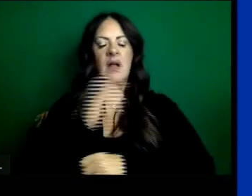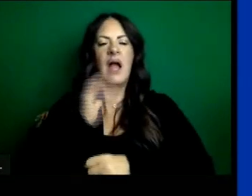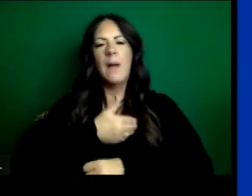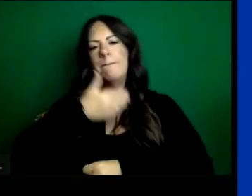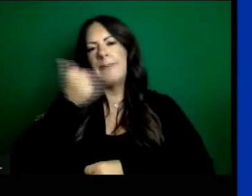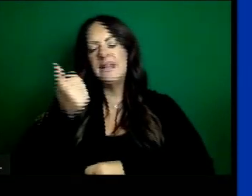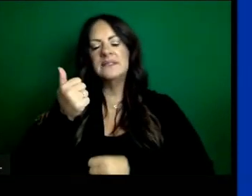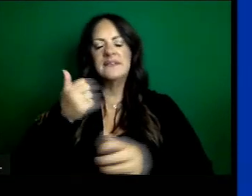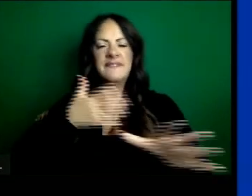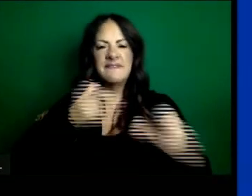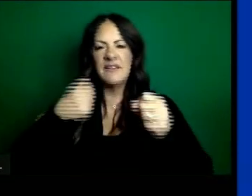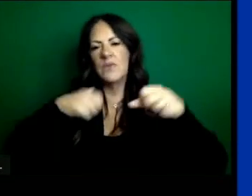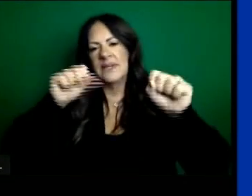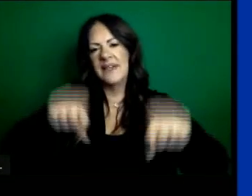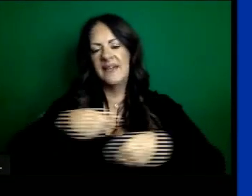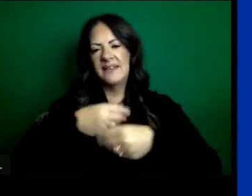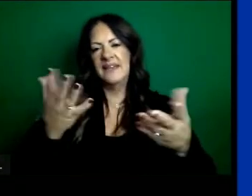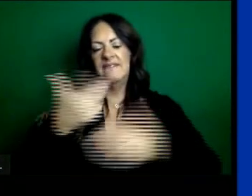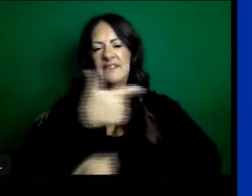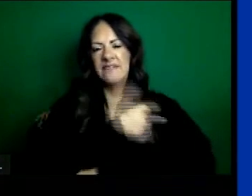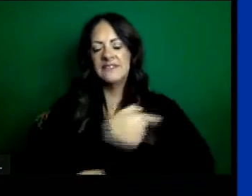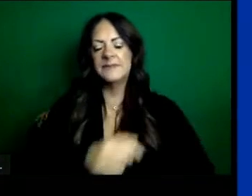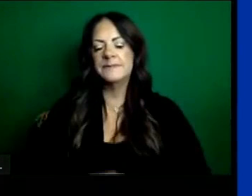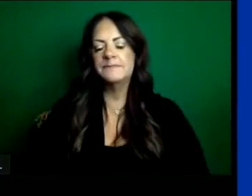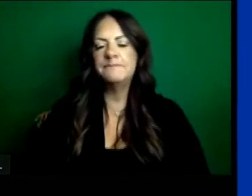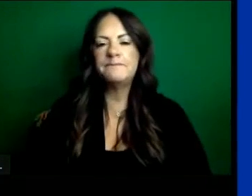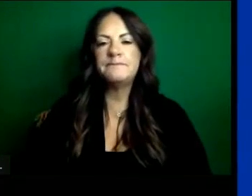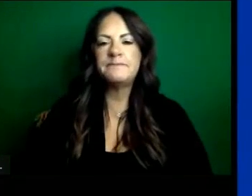EVENTS AS WELL AS WORKING WITH THE TRADITIONAL VACCINE, VACCINATORS LIKE CLINICS AND